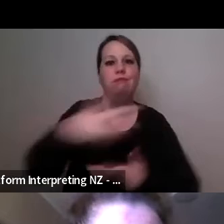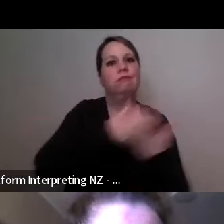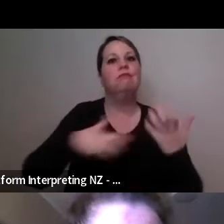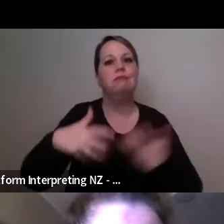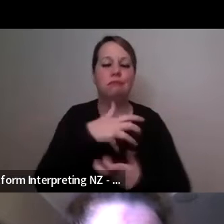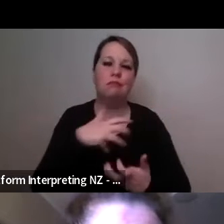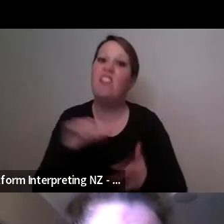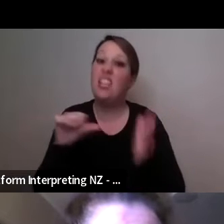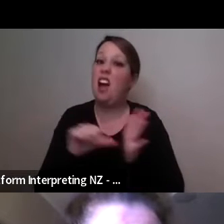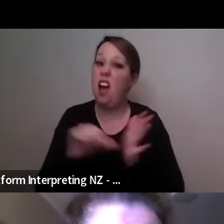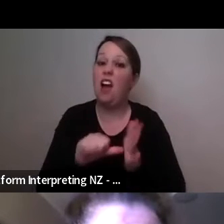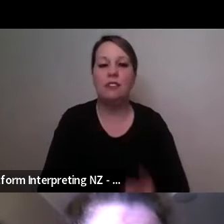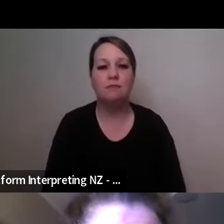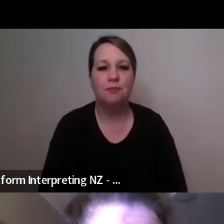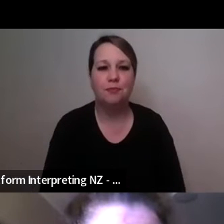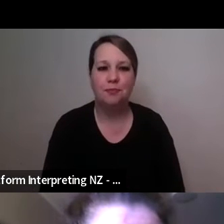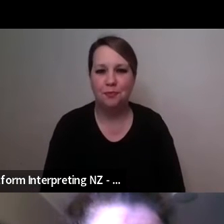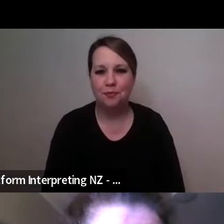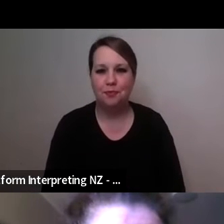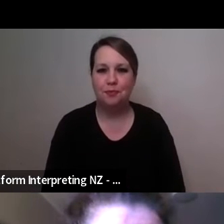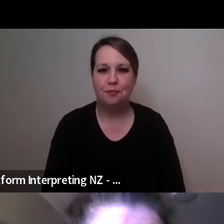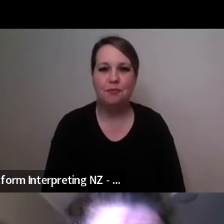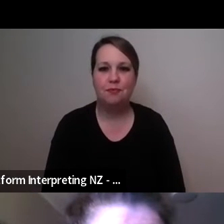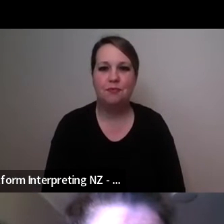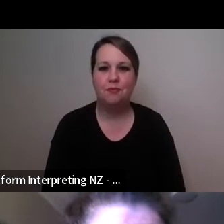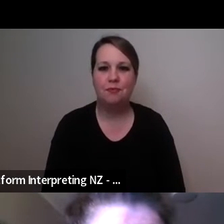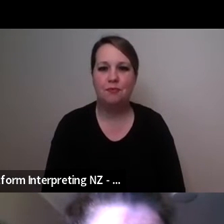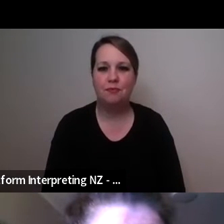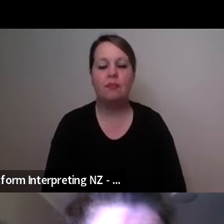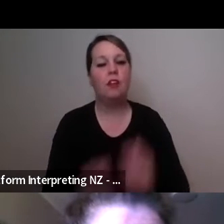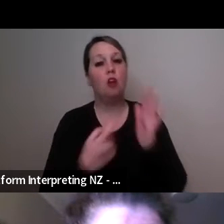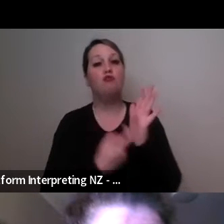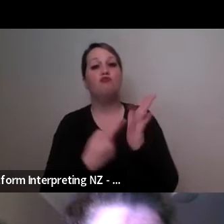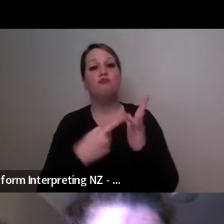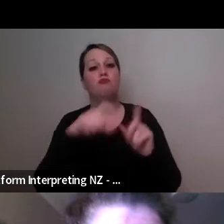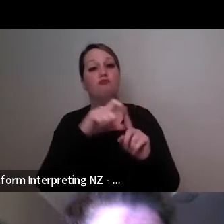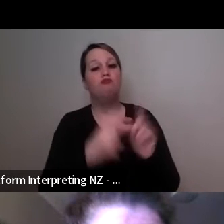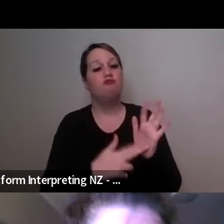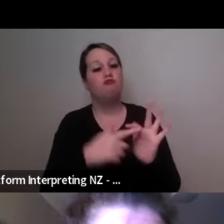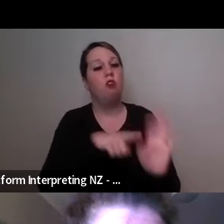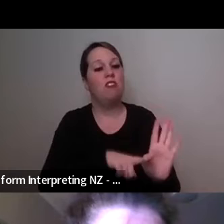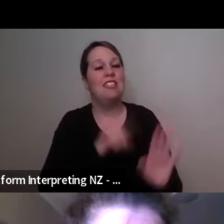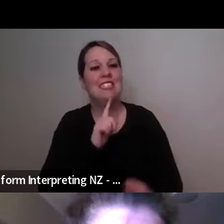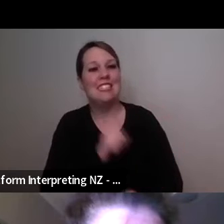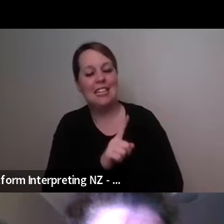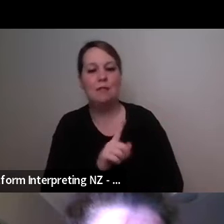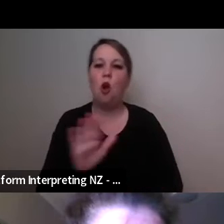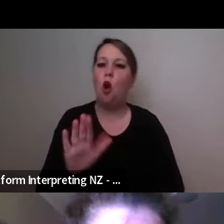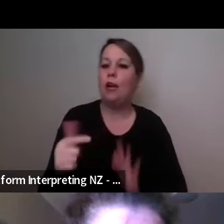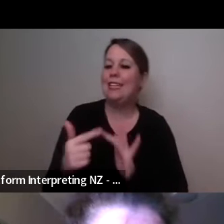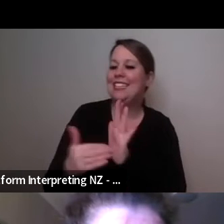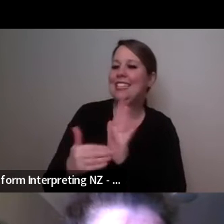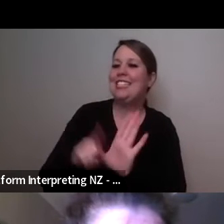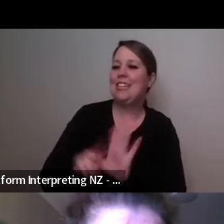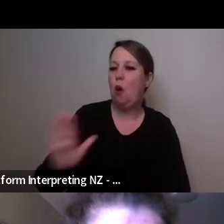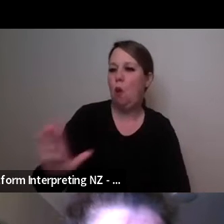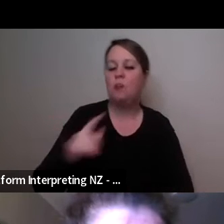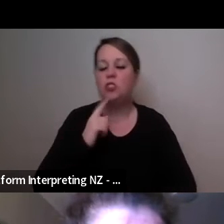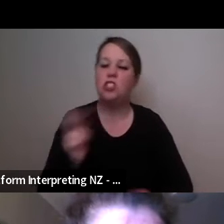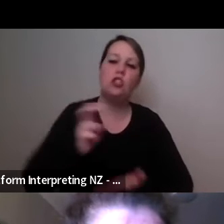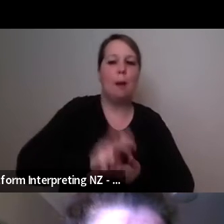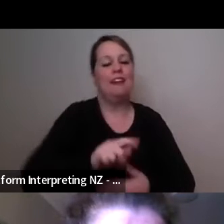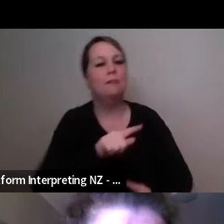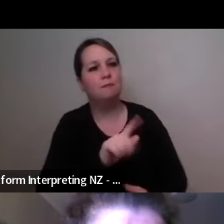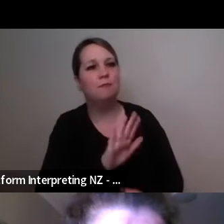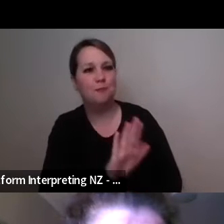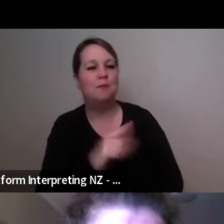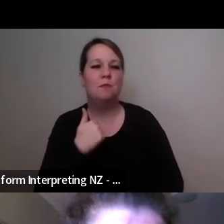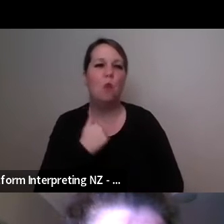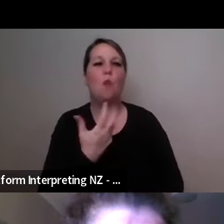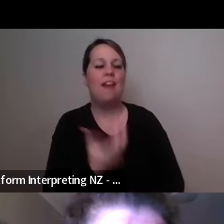You know what i love as a being - we have this um, Aroha mai Izzy I'm just gonna jump in and I was just gonna say Marc what I love is we have this